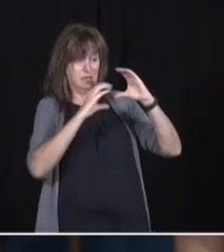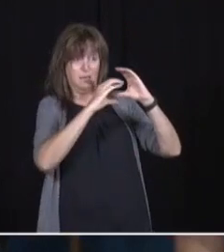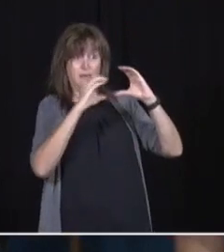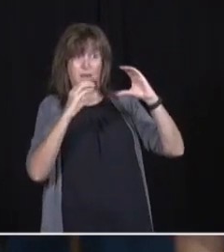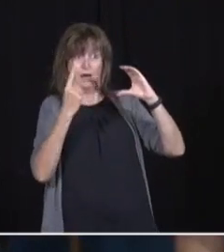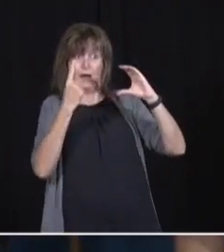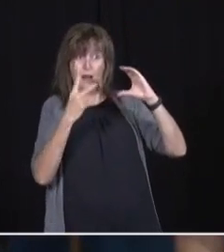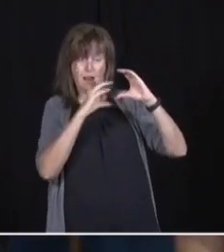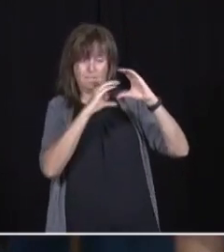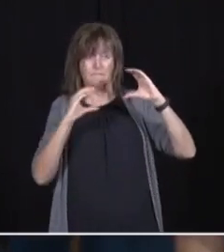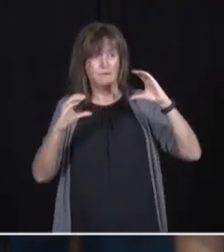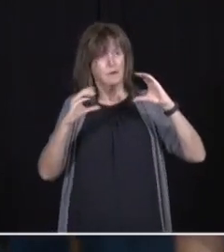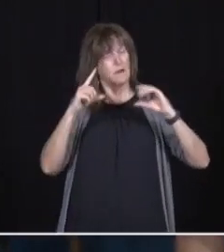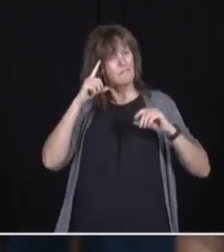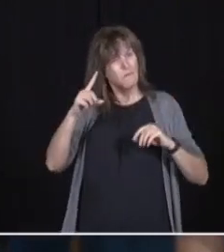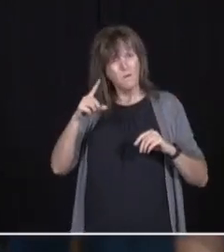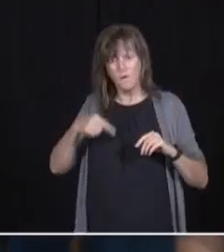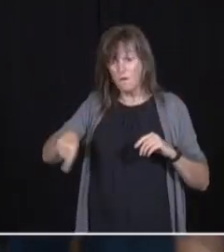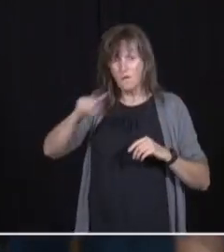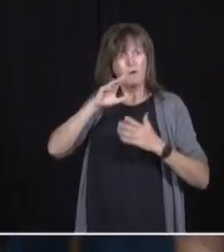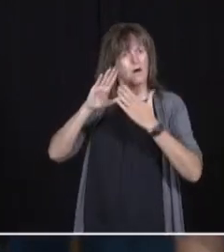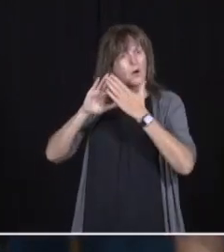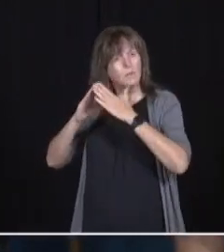transit systems.